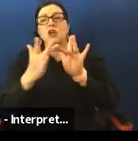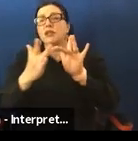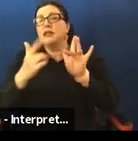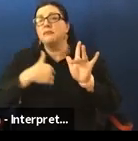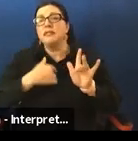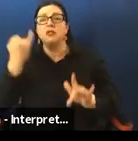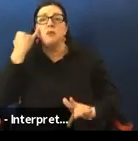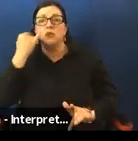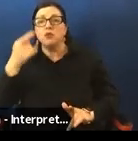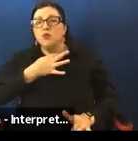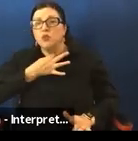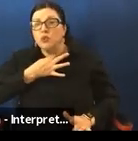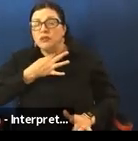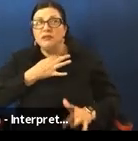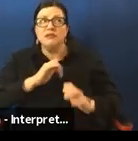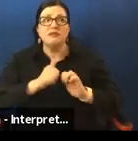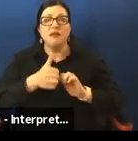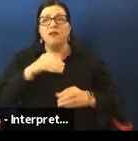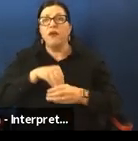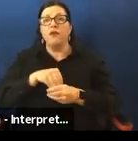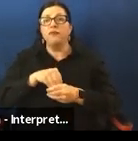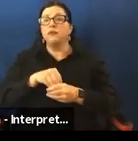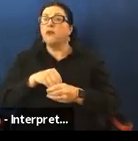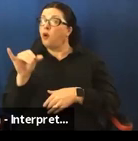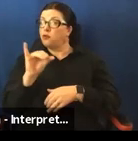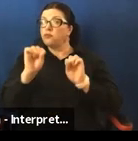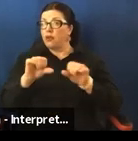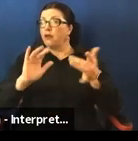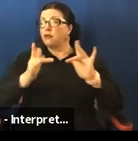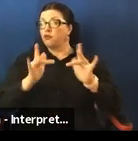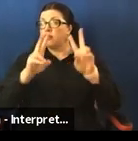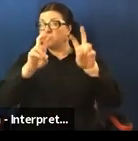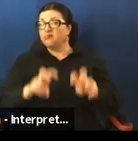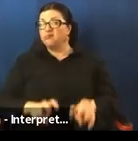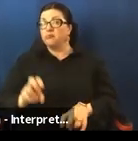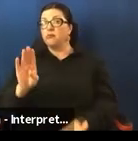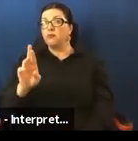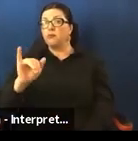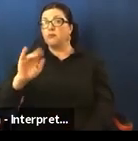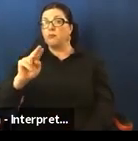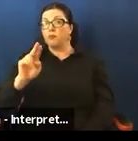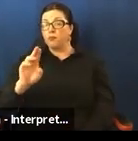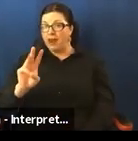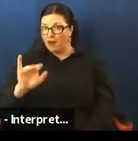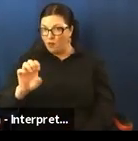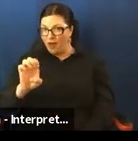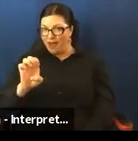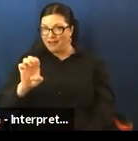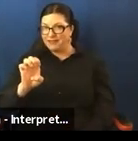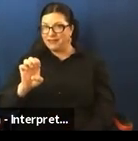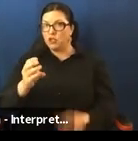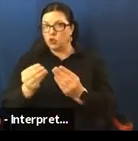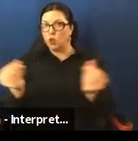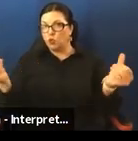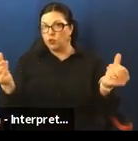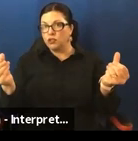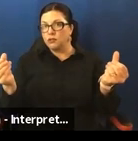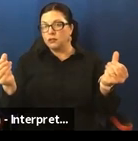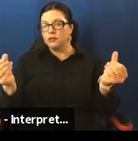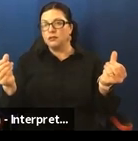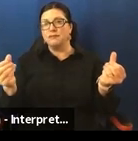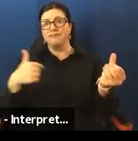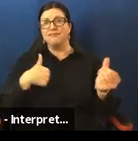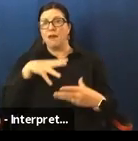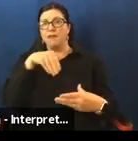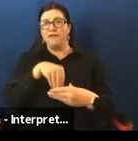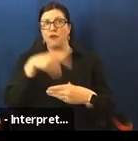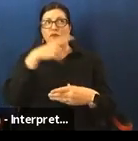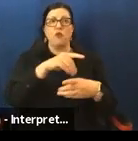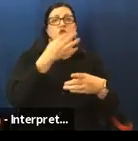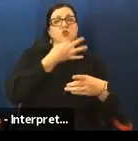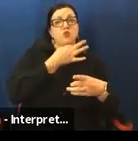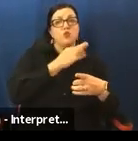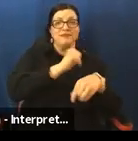Jason Williams: Or if you're interested, you can Google bring wise solutions. I am in conversations at City College to maybe develop a training program or a certification program through the college, which would be great.